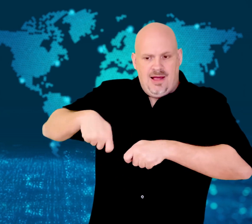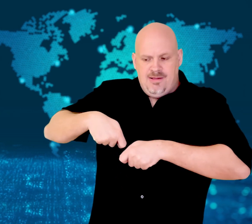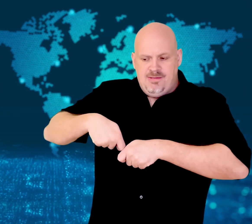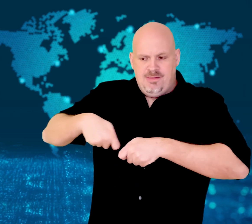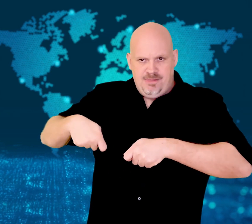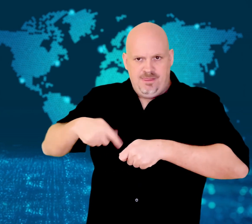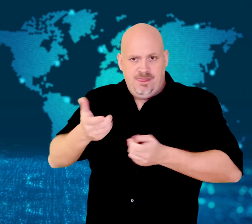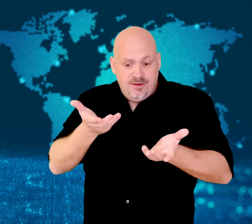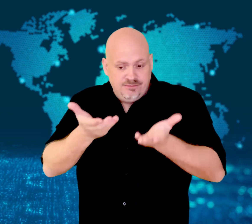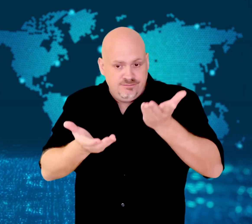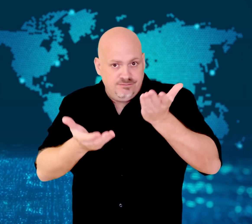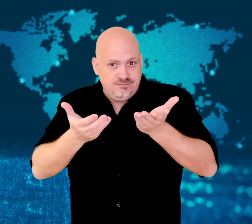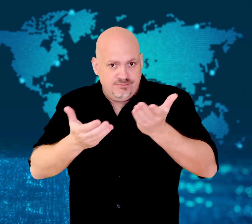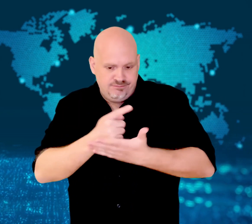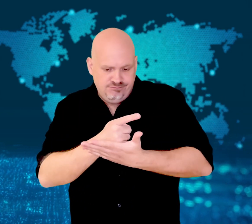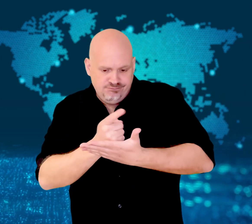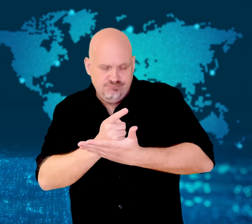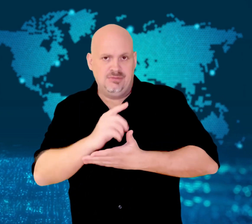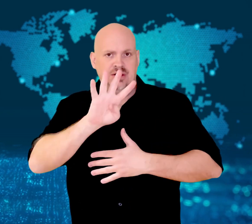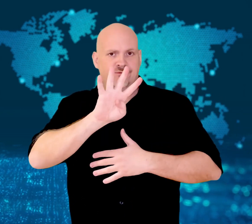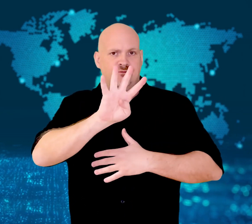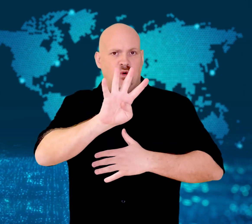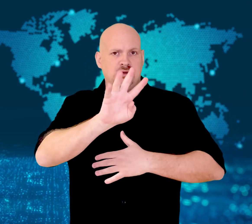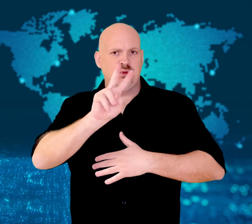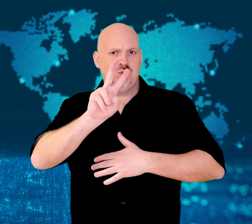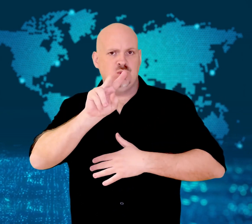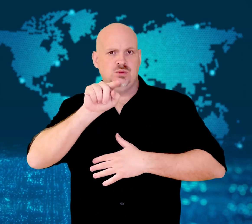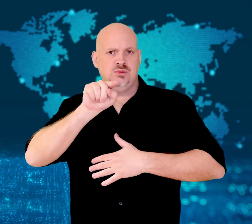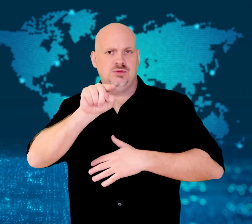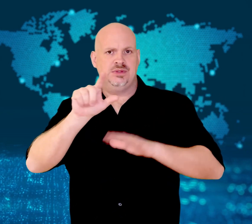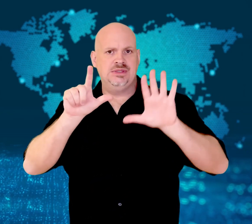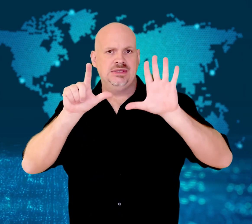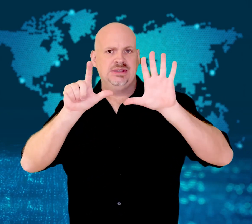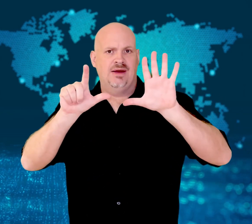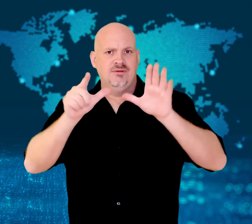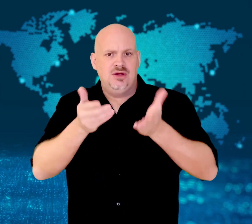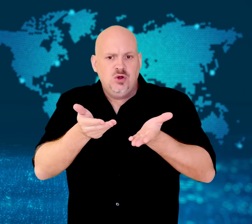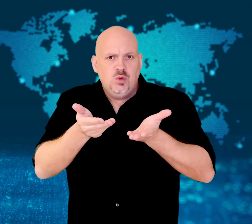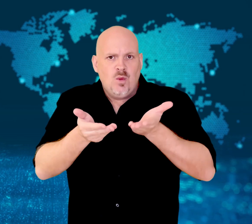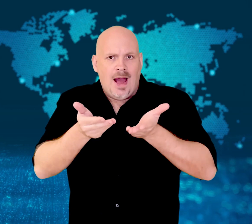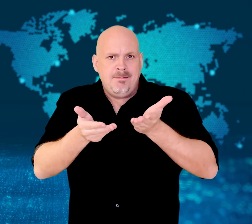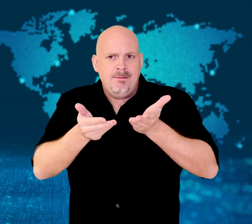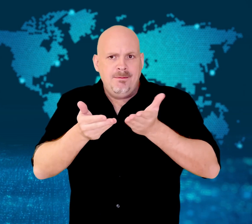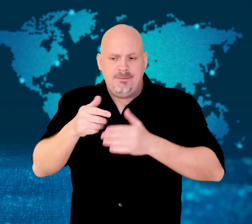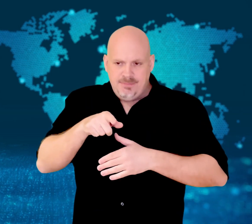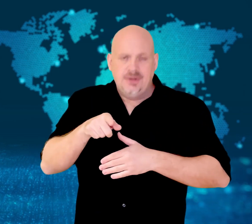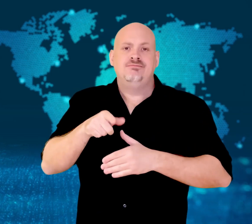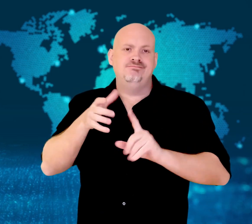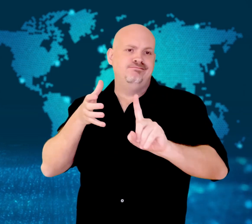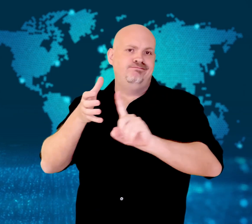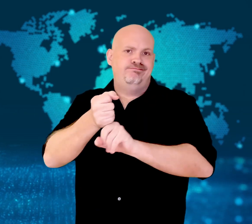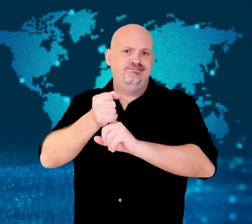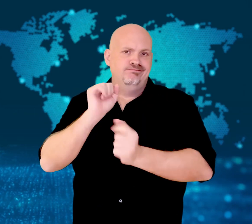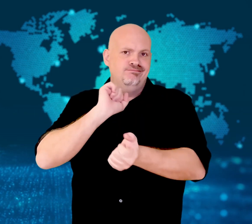His execution was later put on hold when a legal moratorium